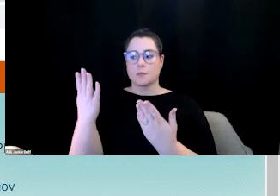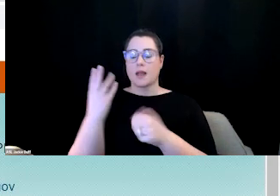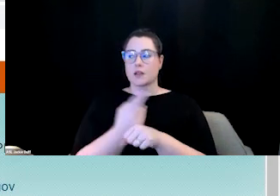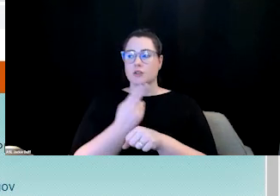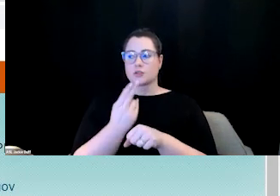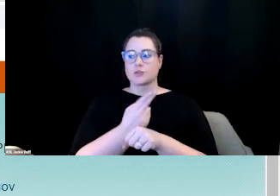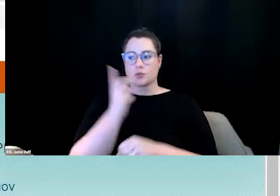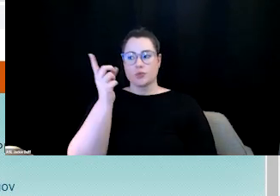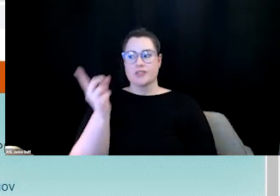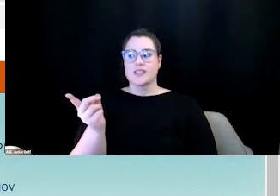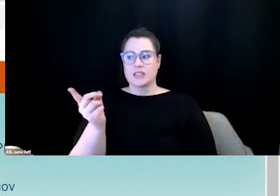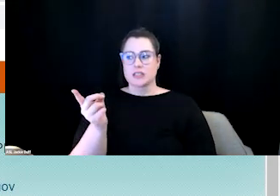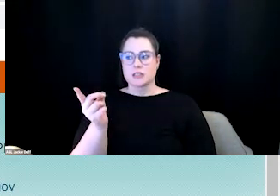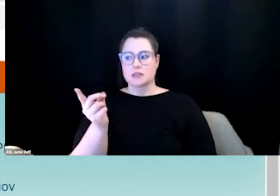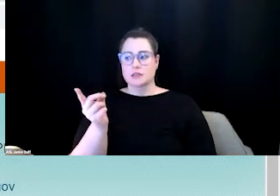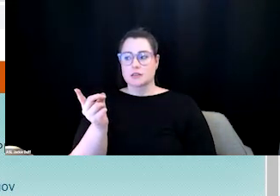But as of today, you have two choices.